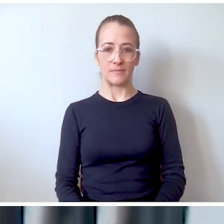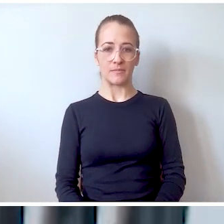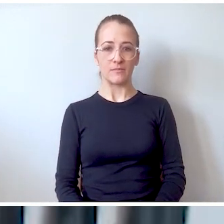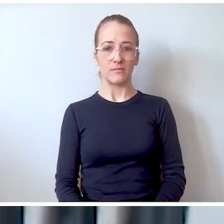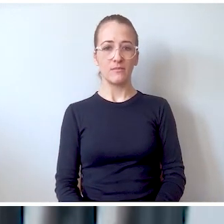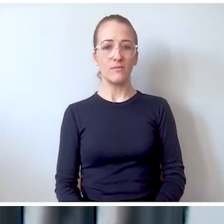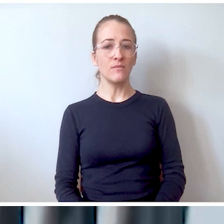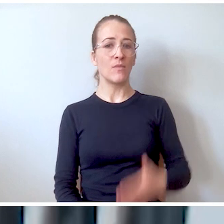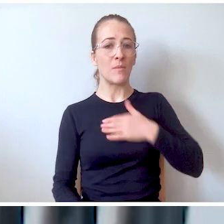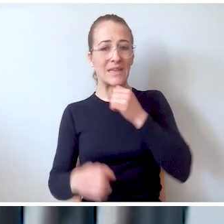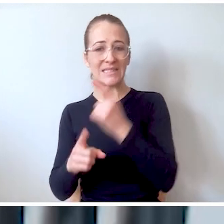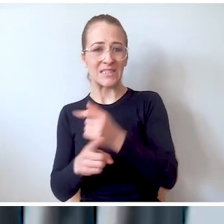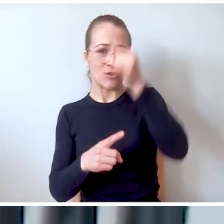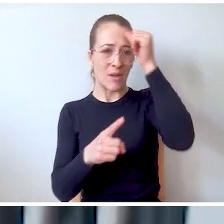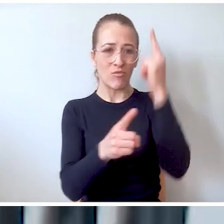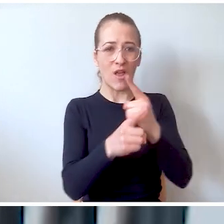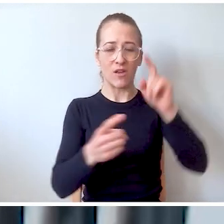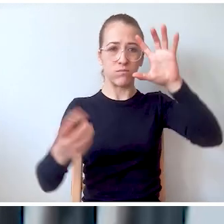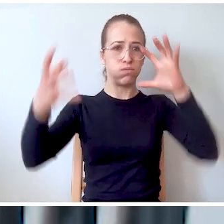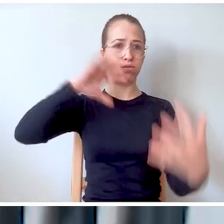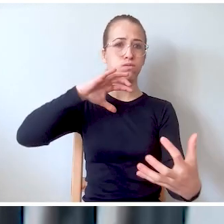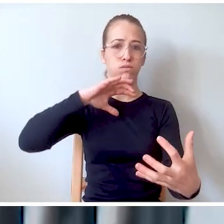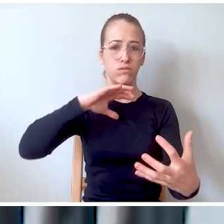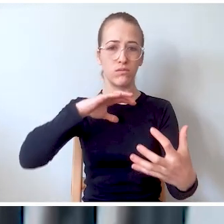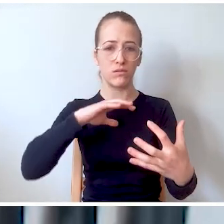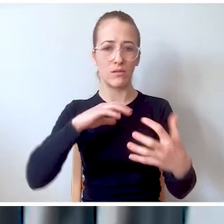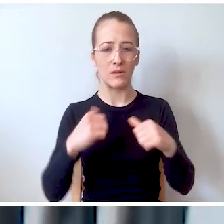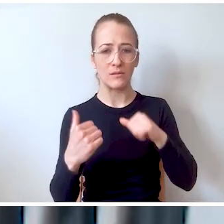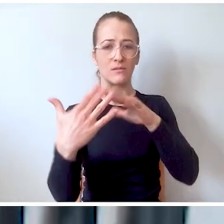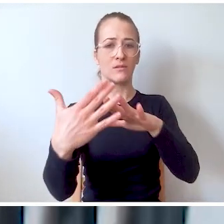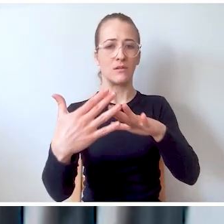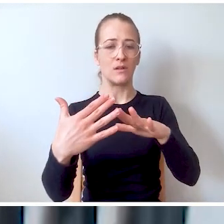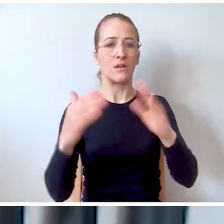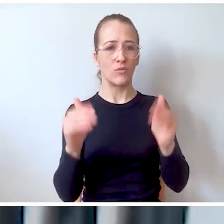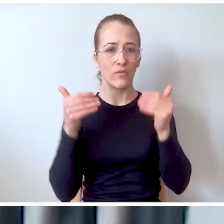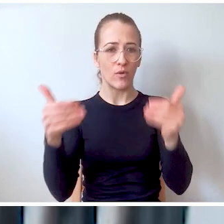The upheaval that my sister and my brother encountered in order to move forward with their lives.